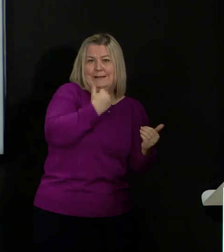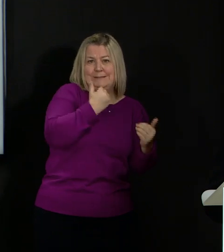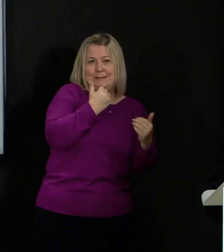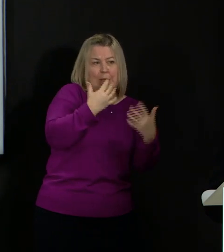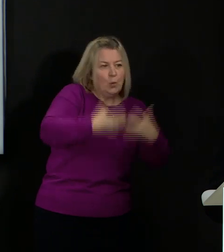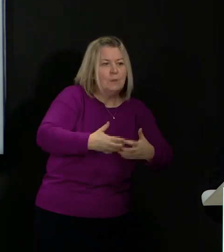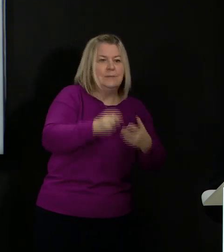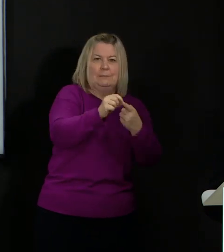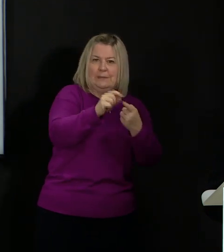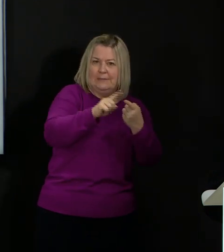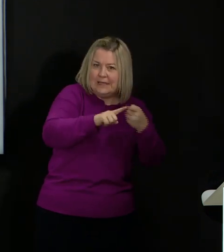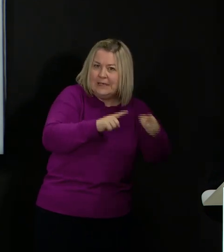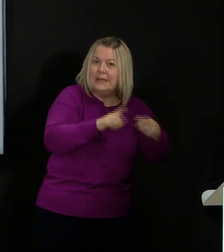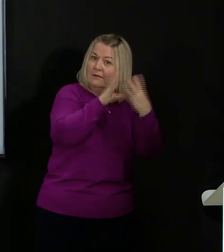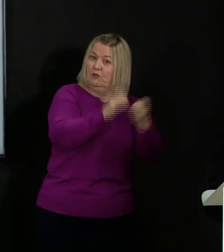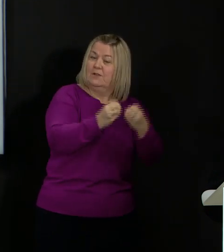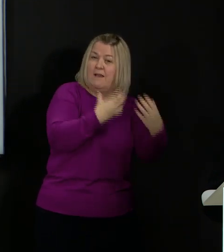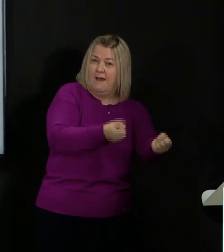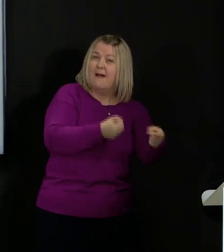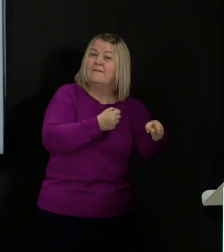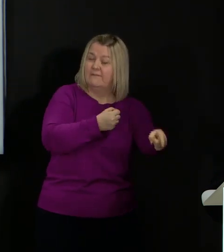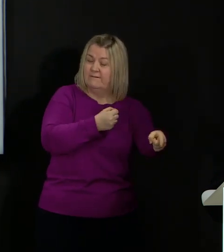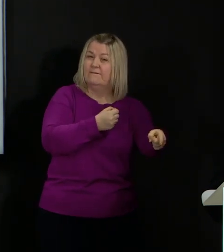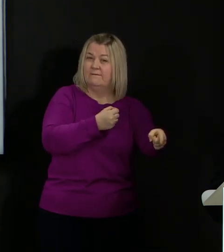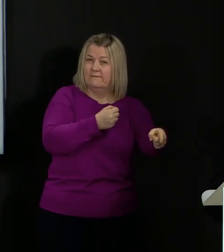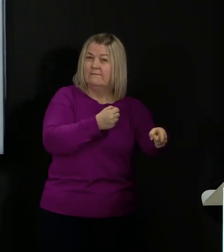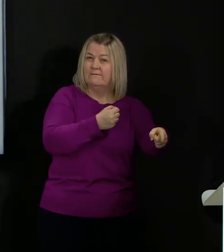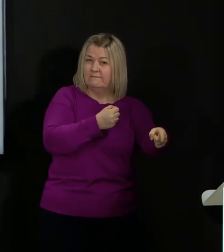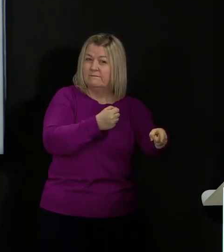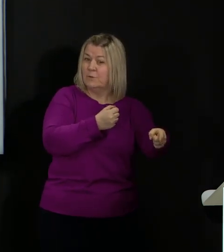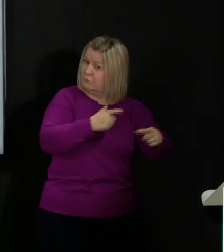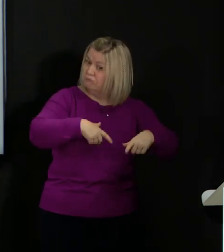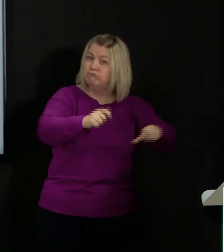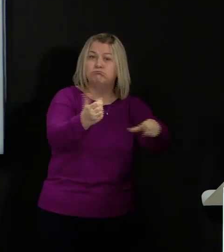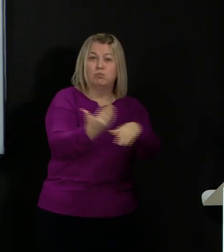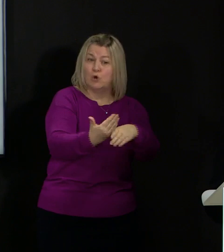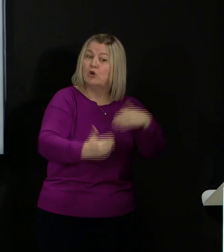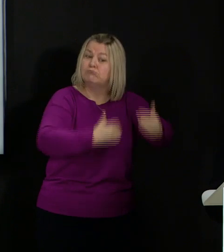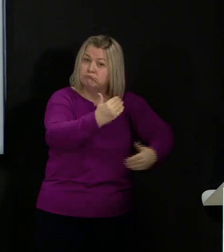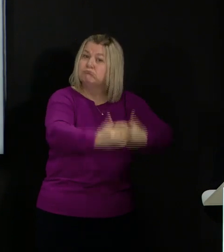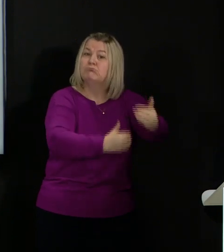all of that work is under way and will be consistently underway throughout the period